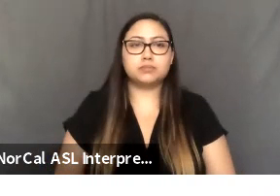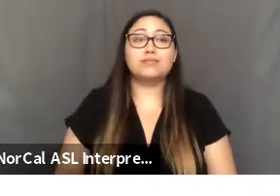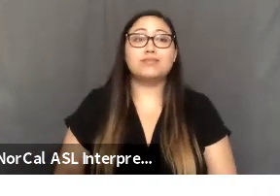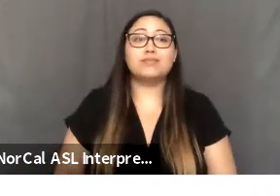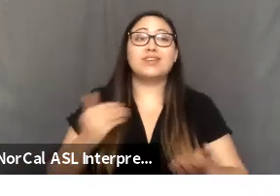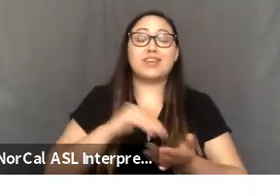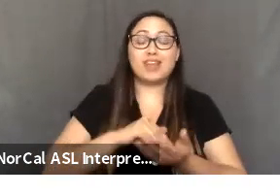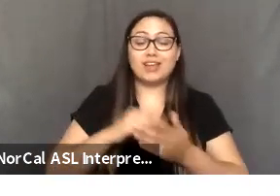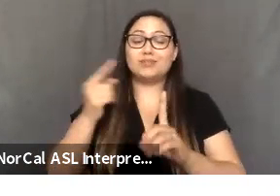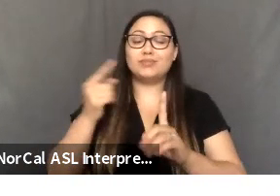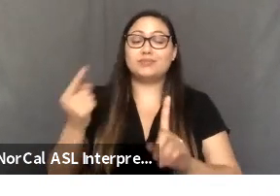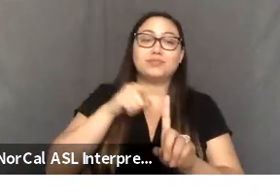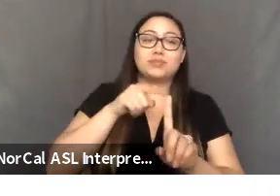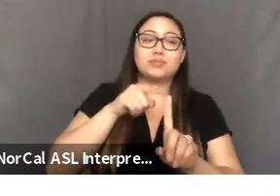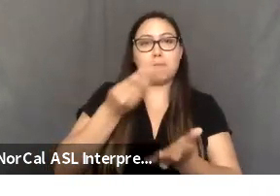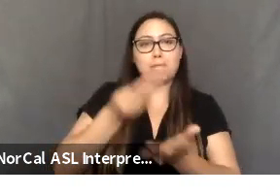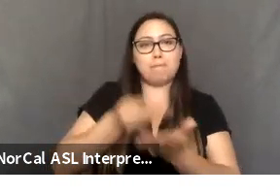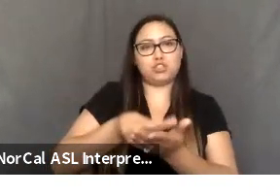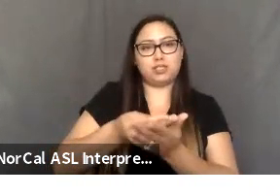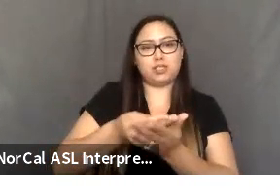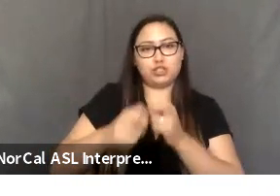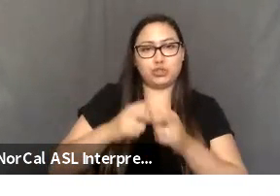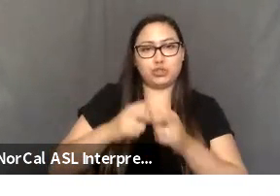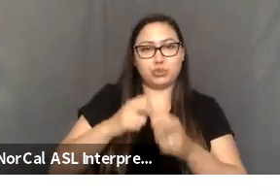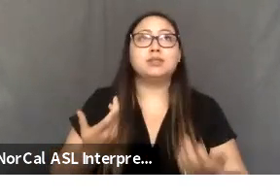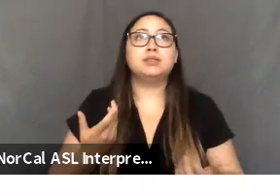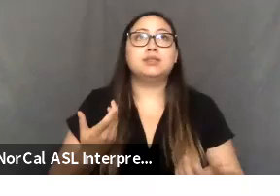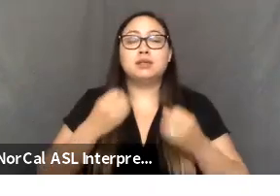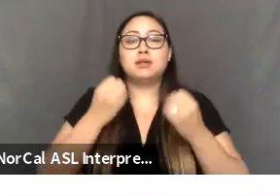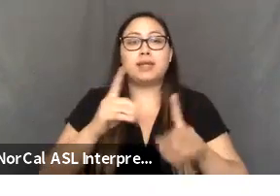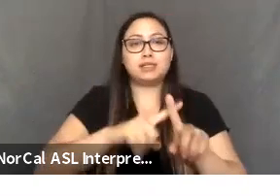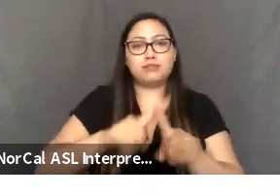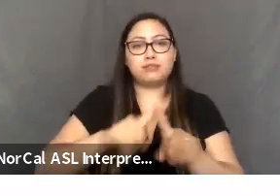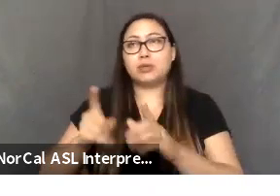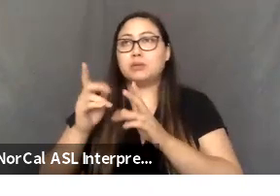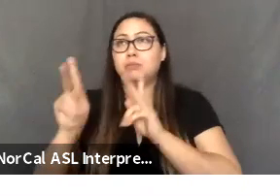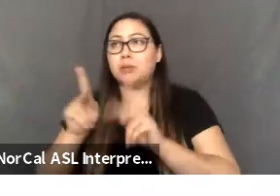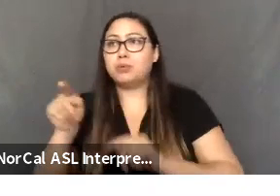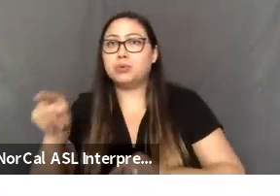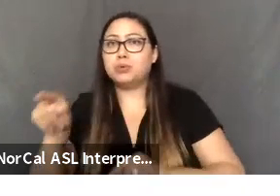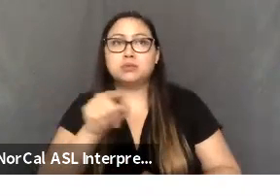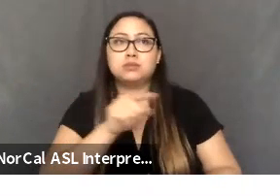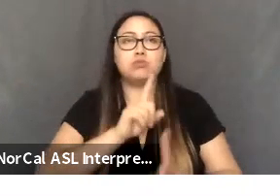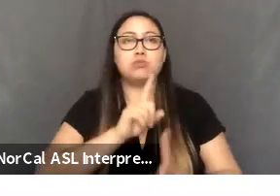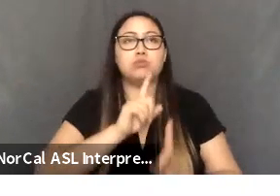budget issue. So many of the people we talked about reported feeling overwhelmed in their